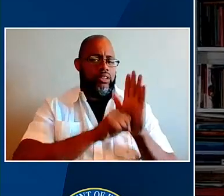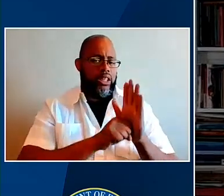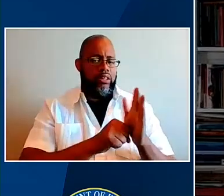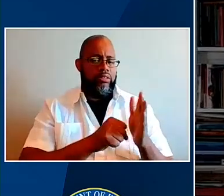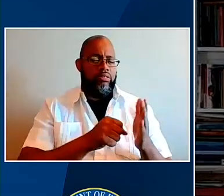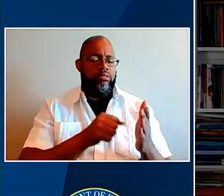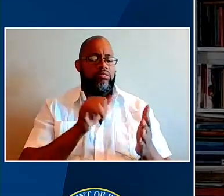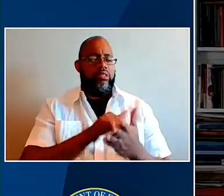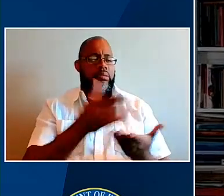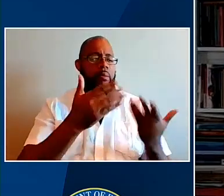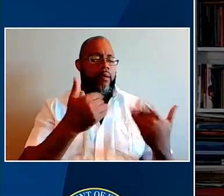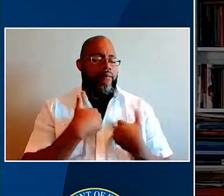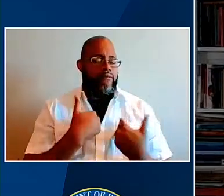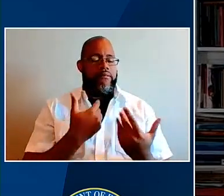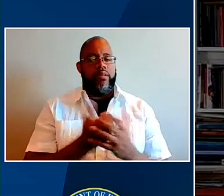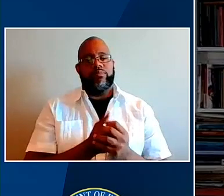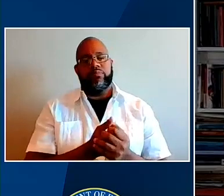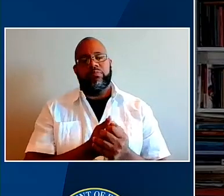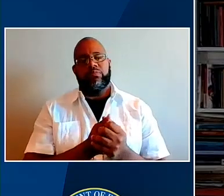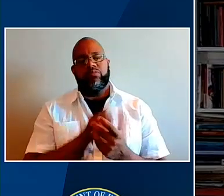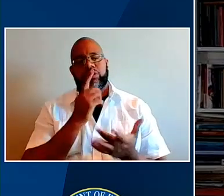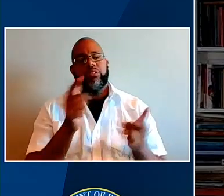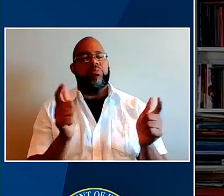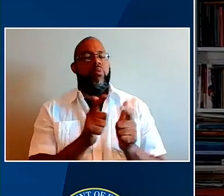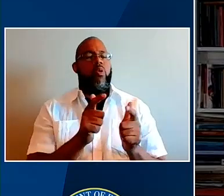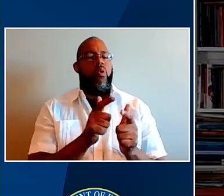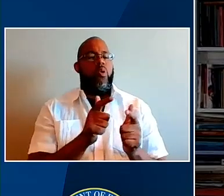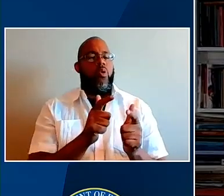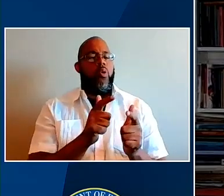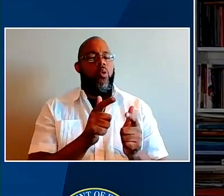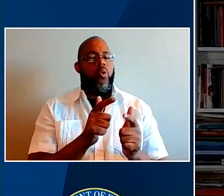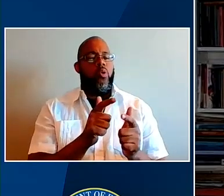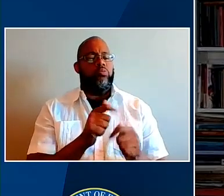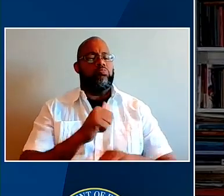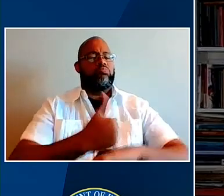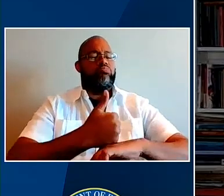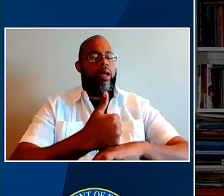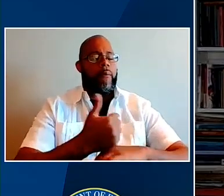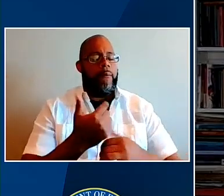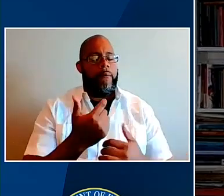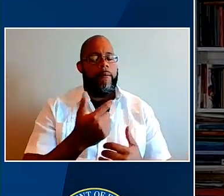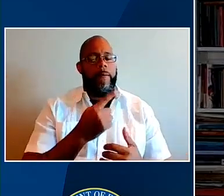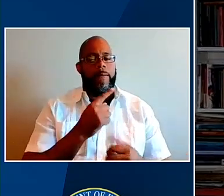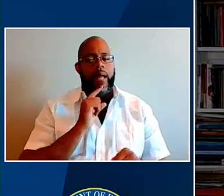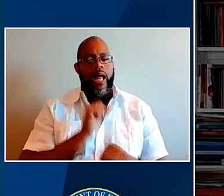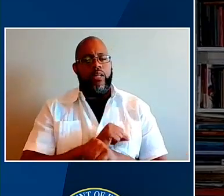may have a fairly small footprint to obtain authorization. But that mega